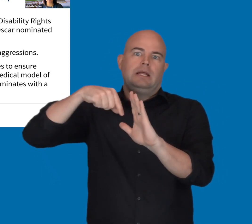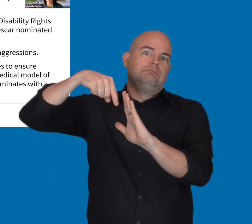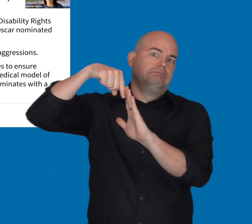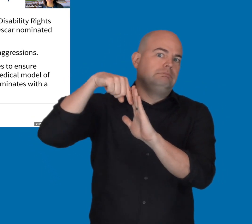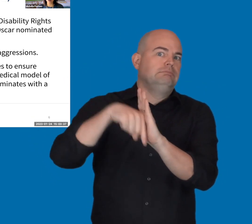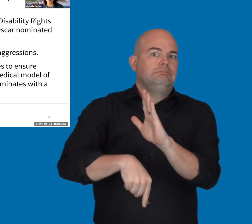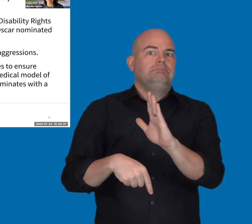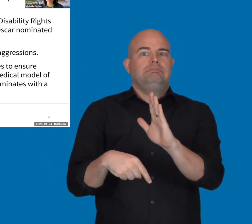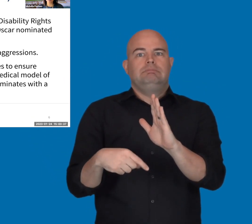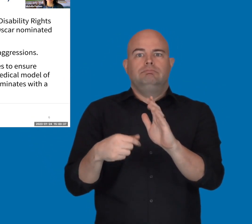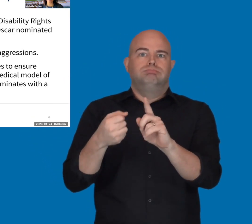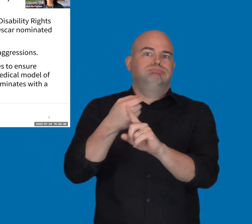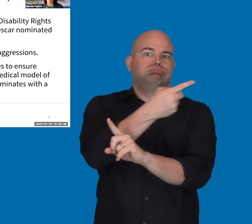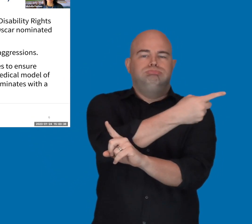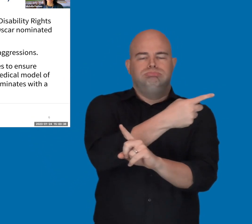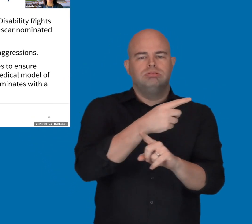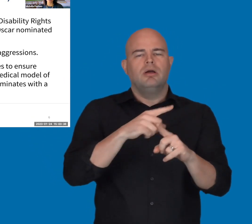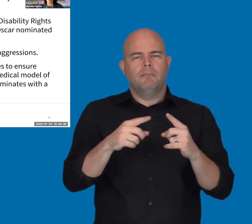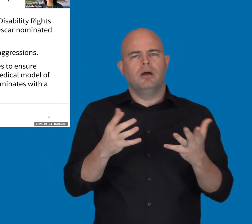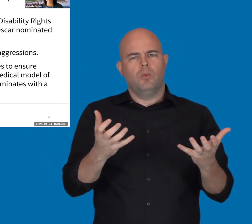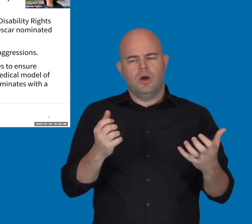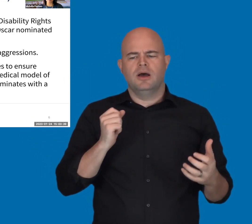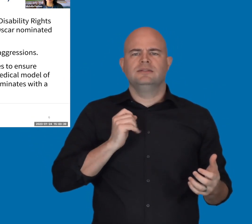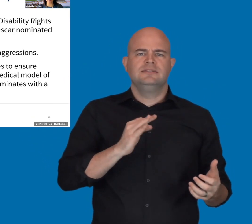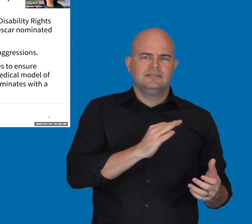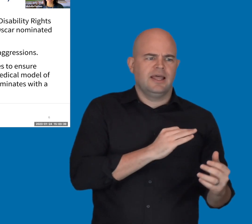what hasn't worked as well too. OK, next slide.